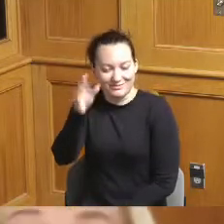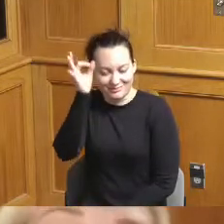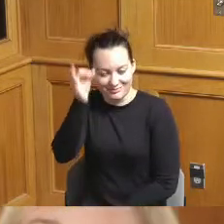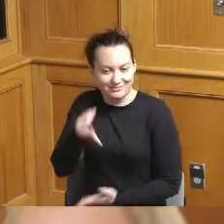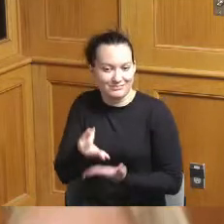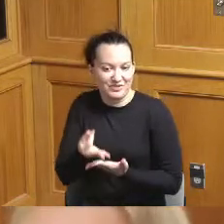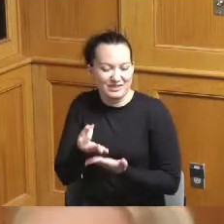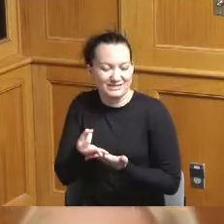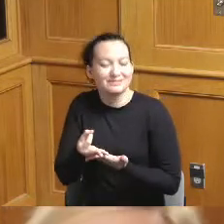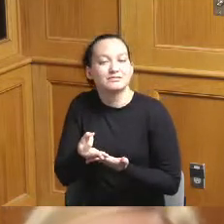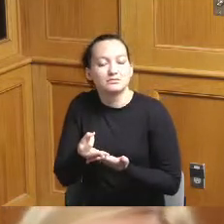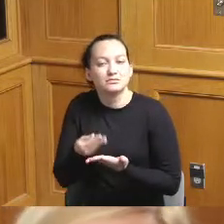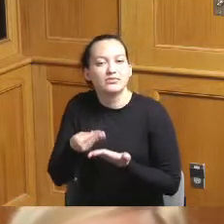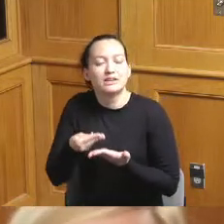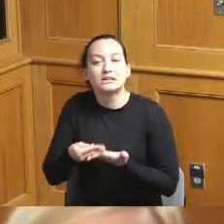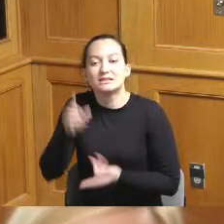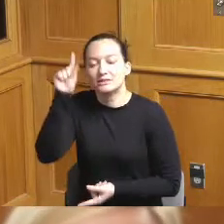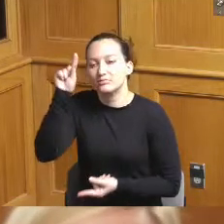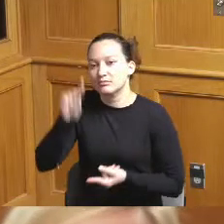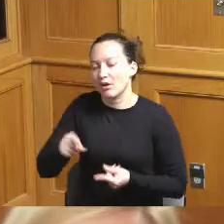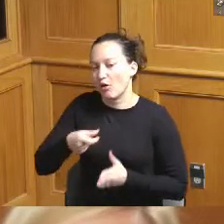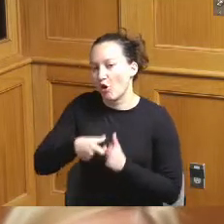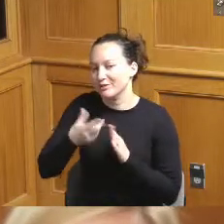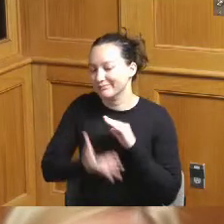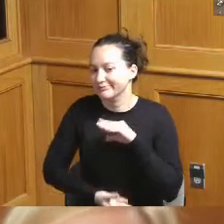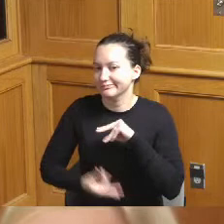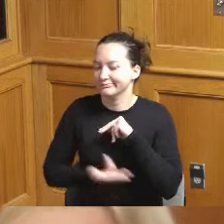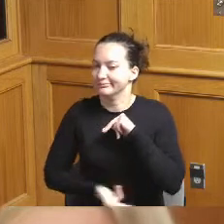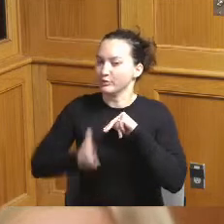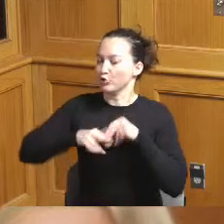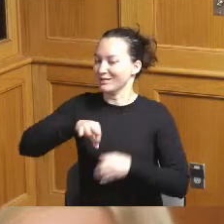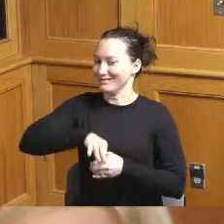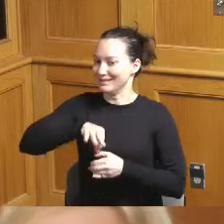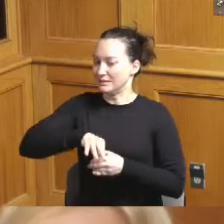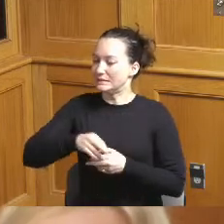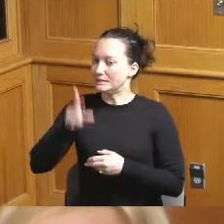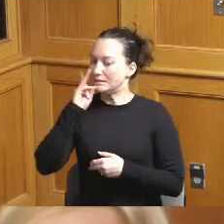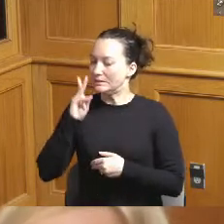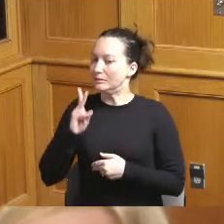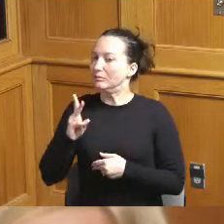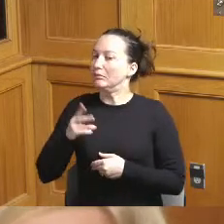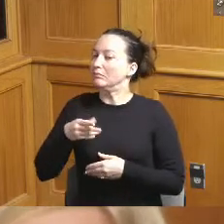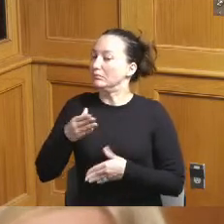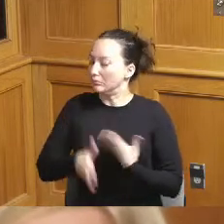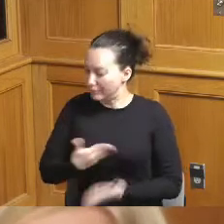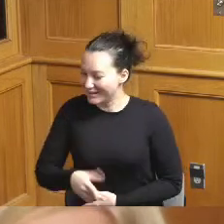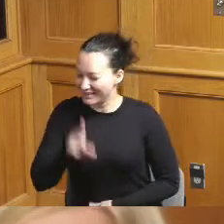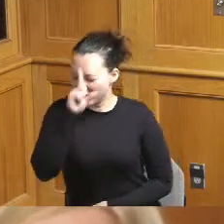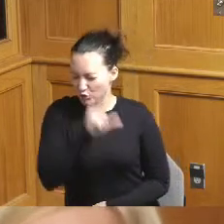defray the cost of the extra election this year so as that shakes out I think the 2022 budget by the